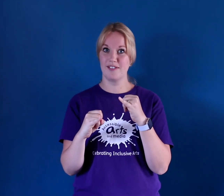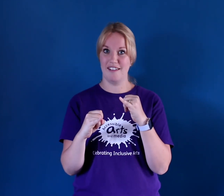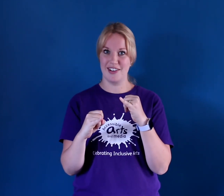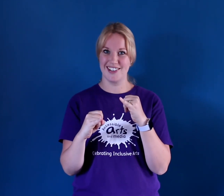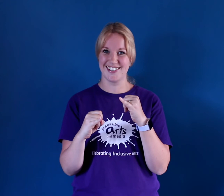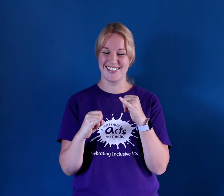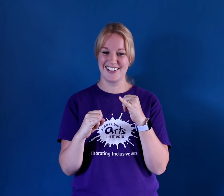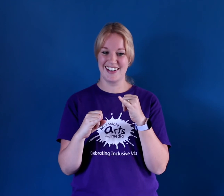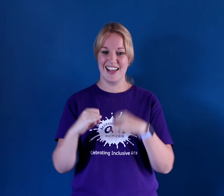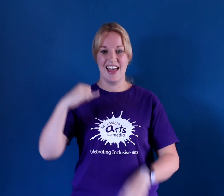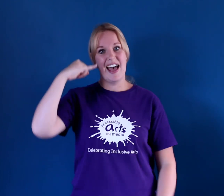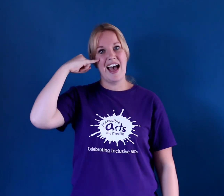Very good.